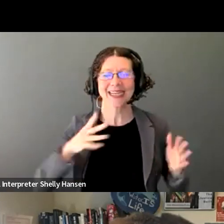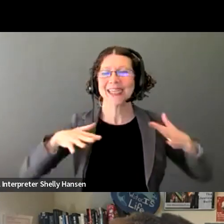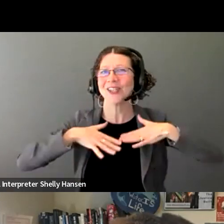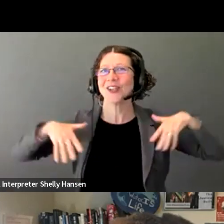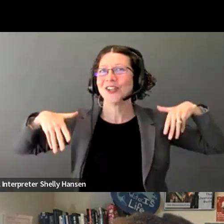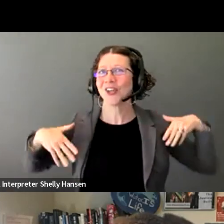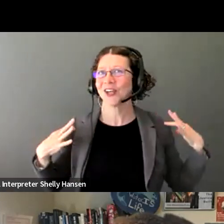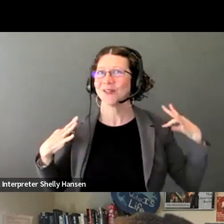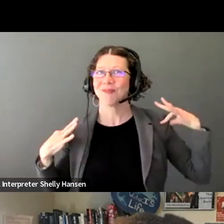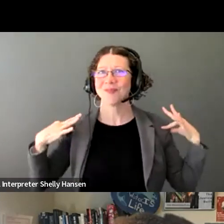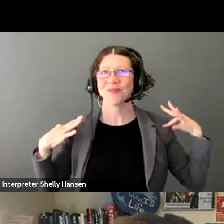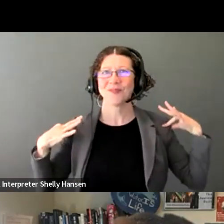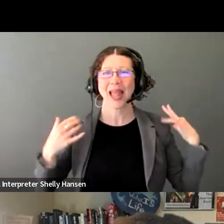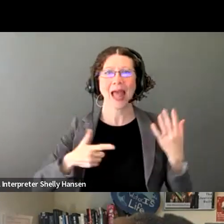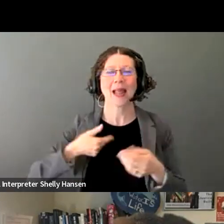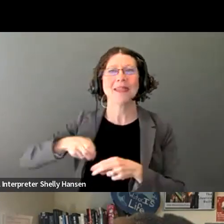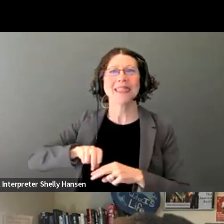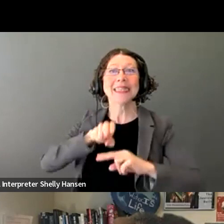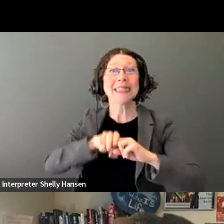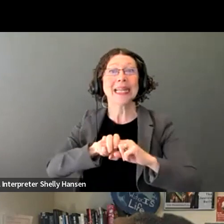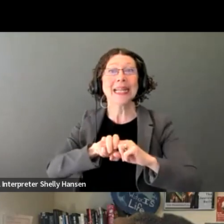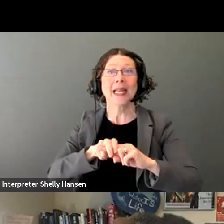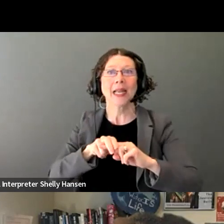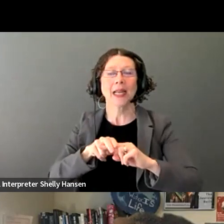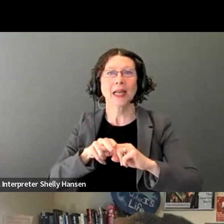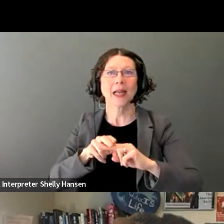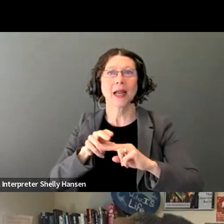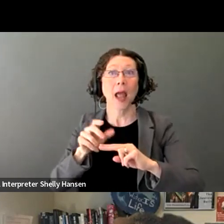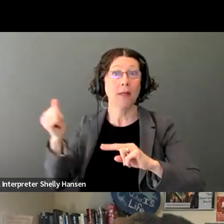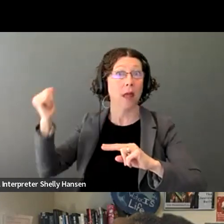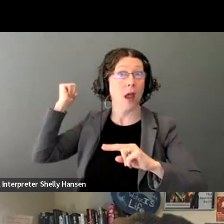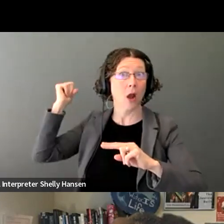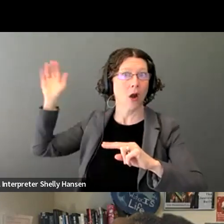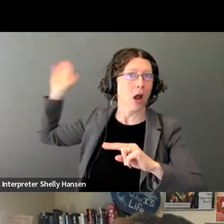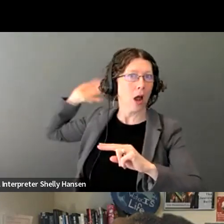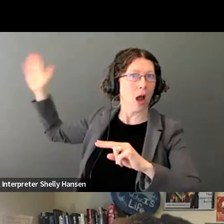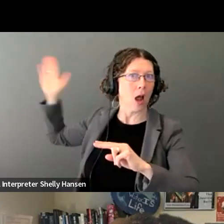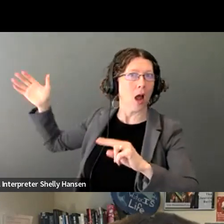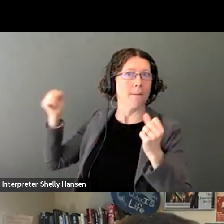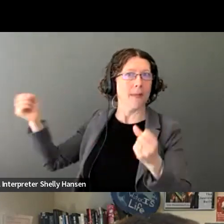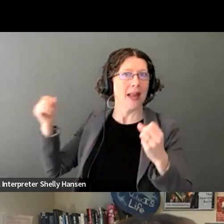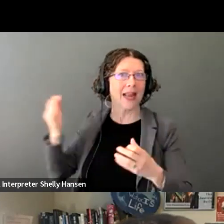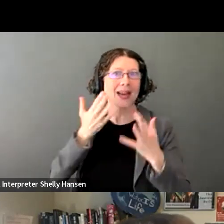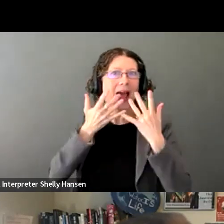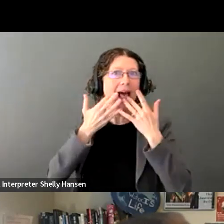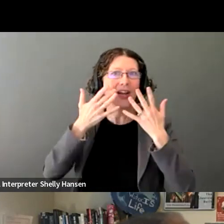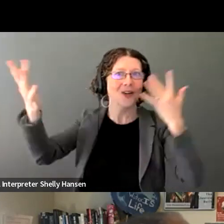And I am sitting in front of a lot of colorful things in my background, including a knitted